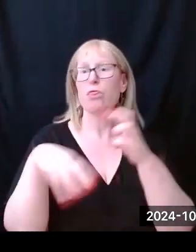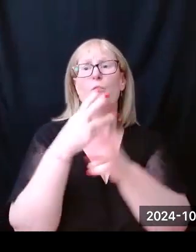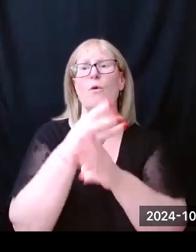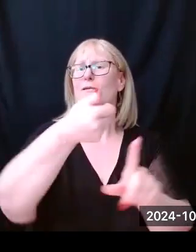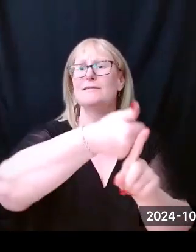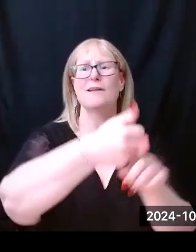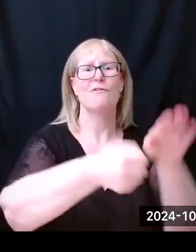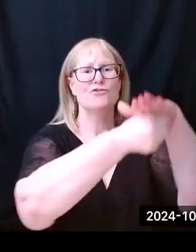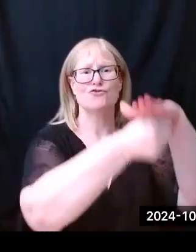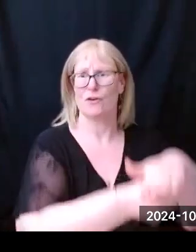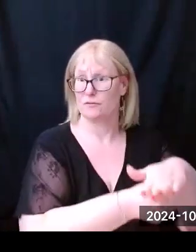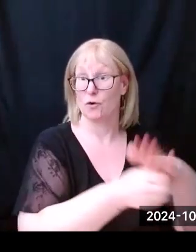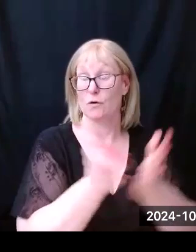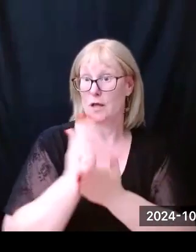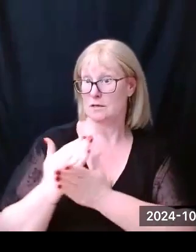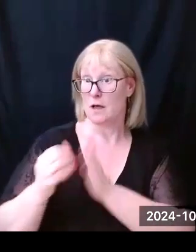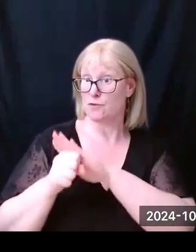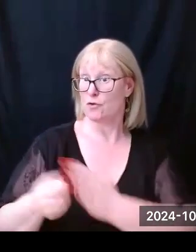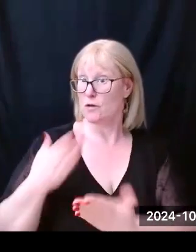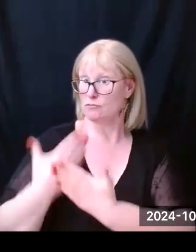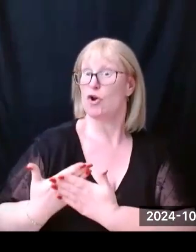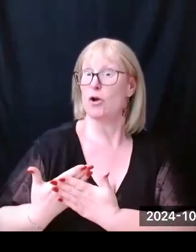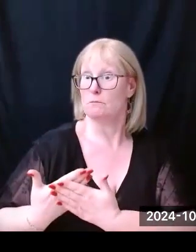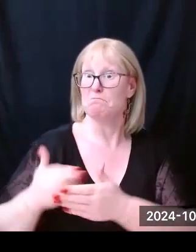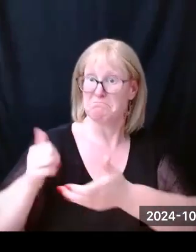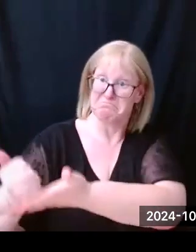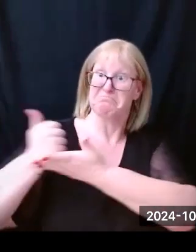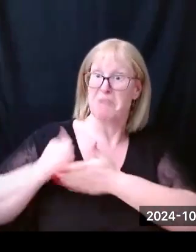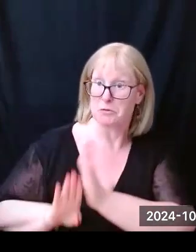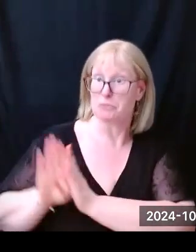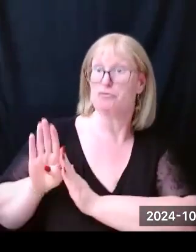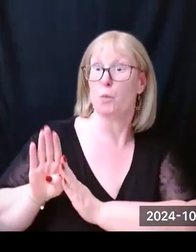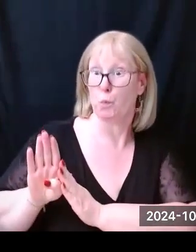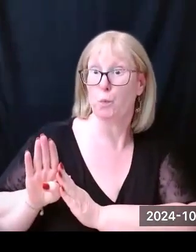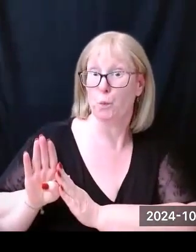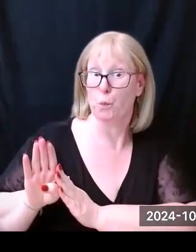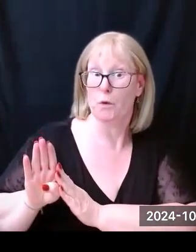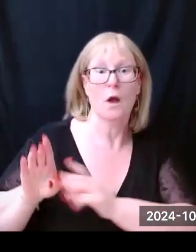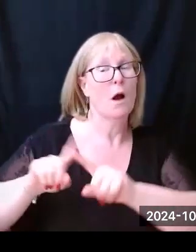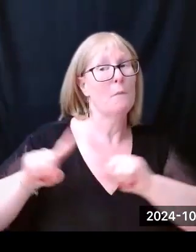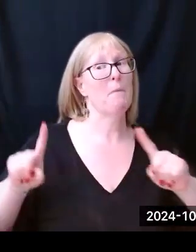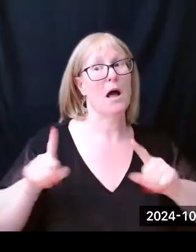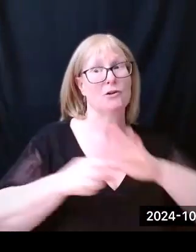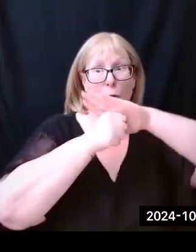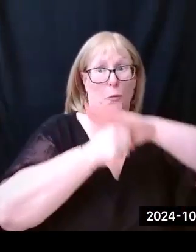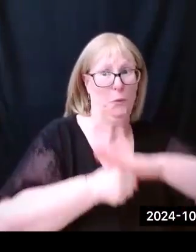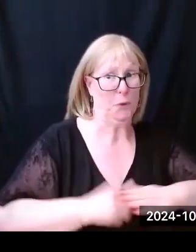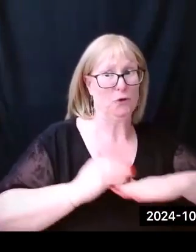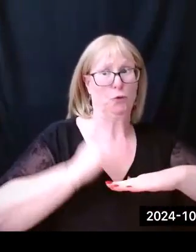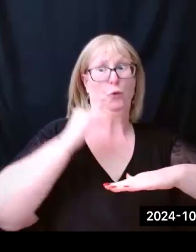Some stress can be good. It helps us grow. But too much stress, especially when that stress is without